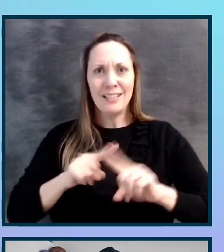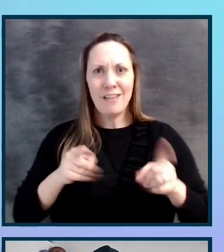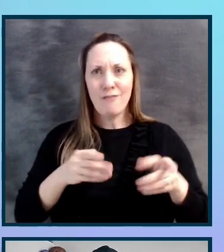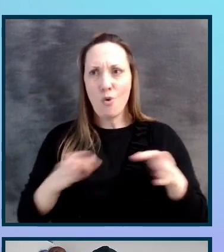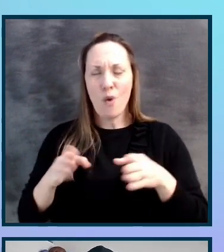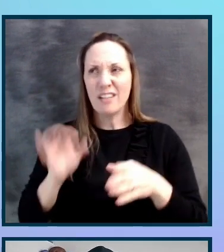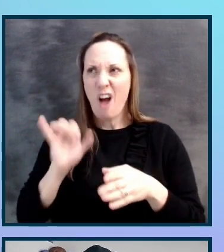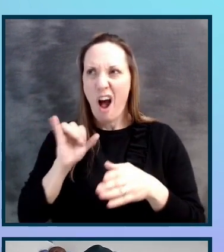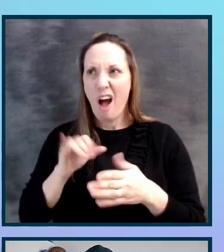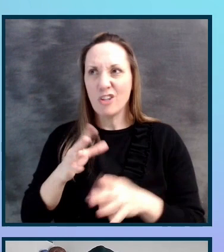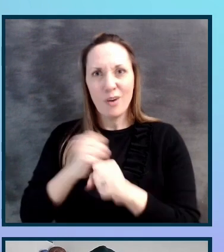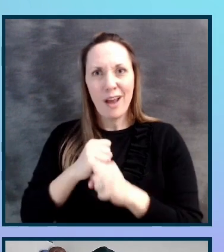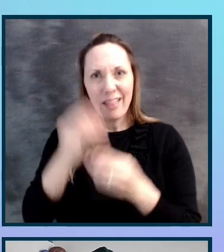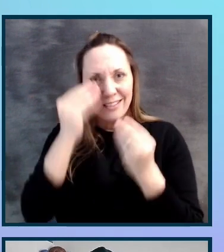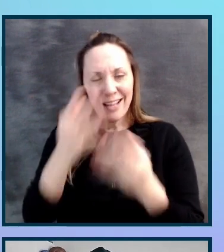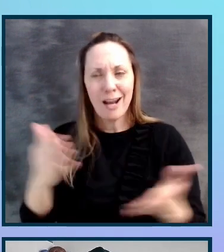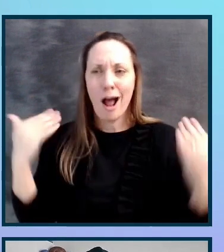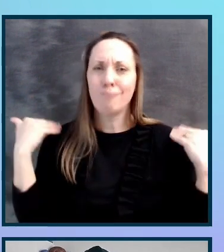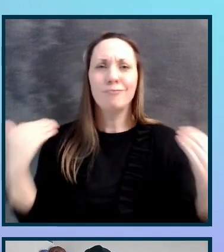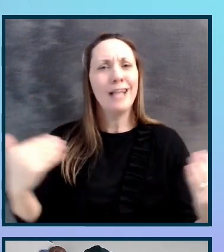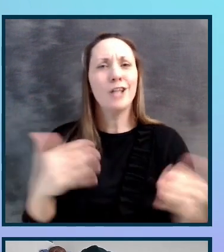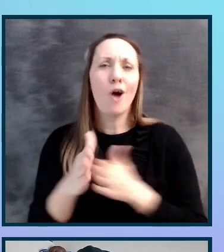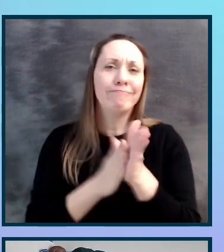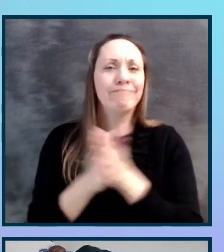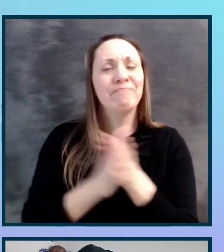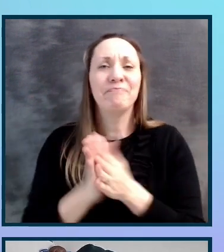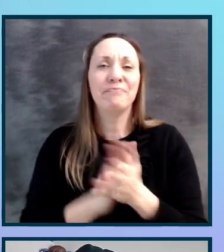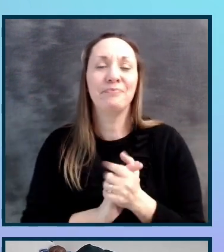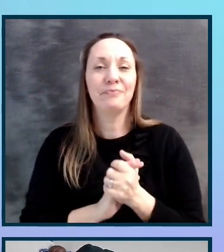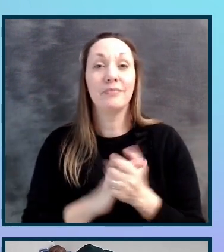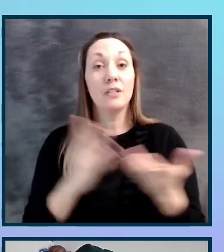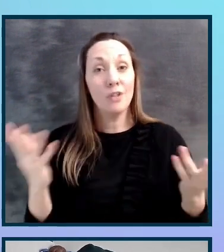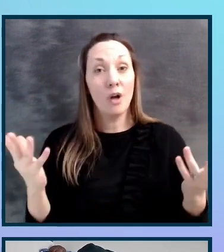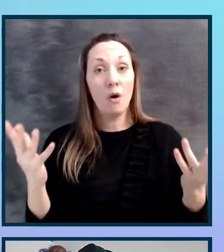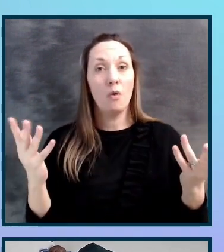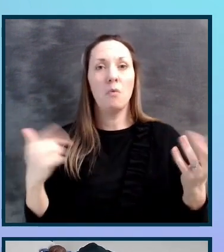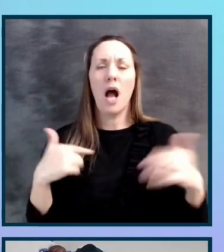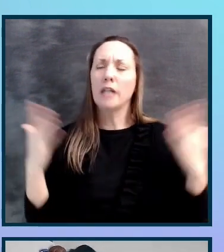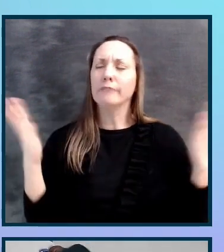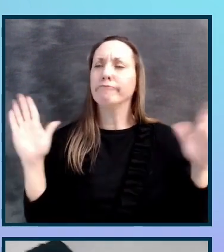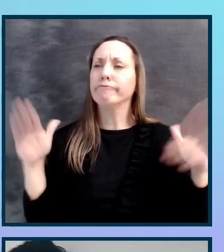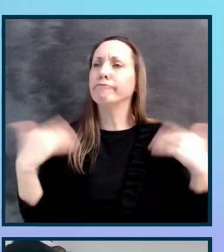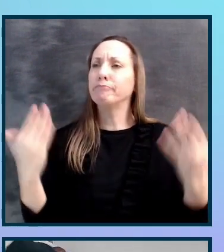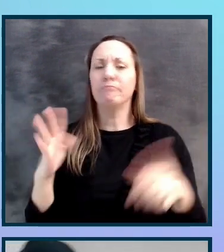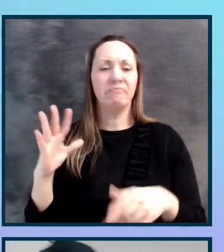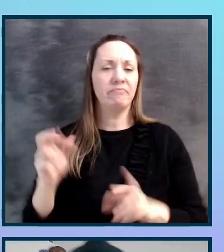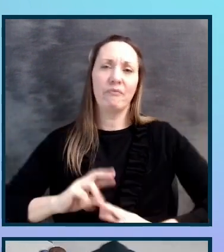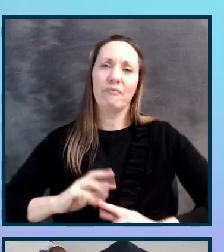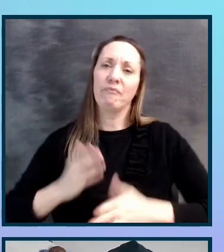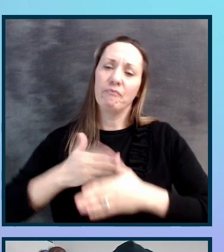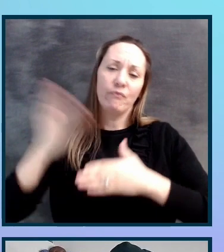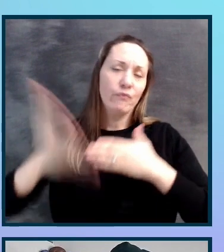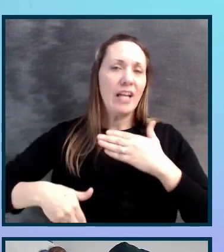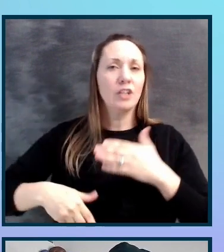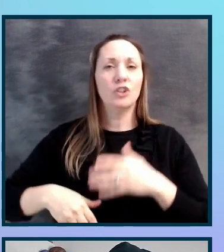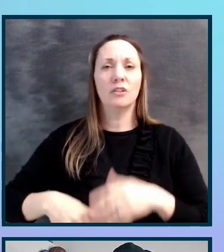let's go, it's gonna be great, right? So I knocked this thing out, right? I finished this thing in record time.